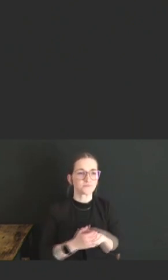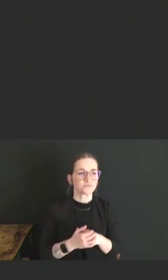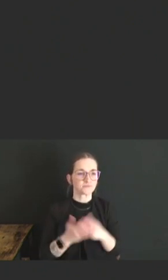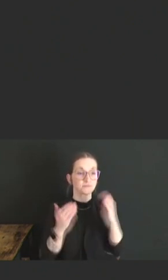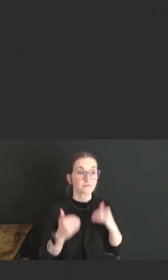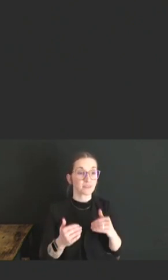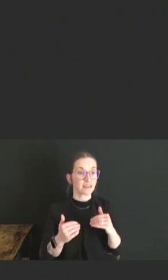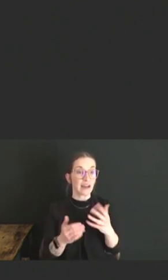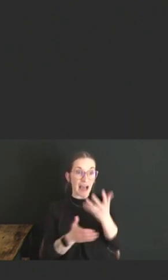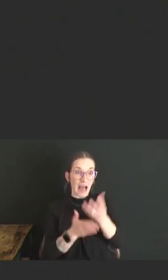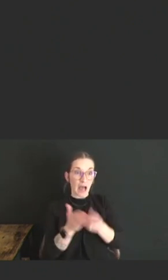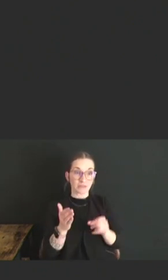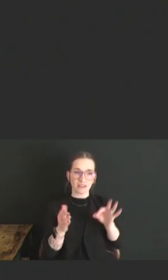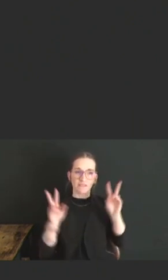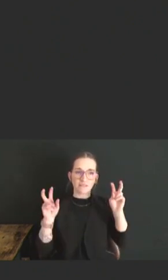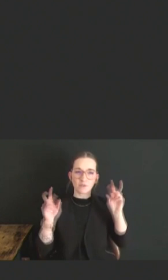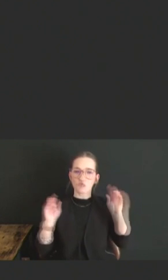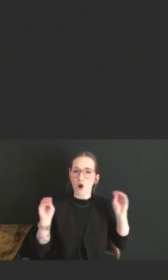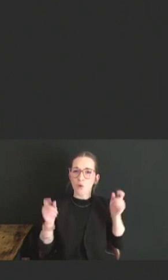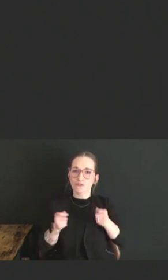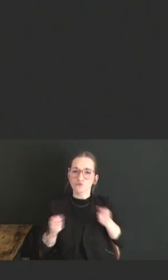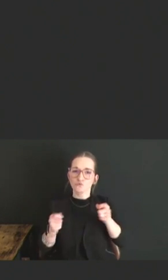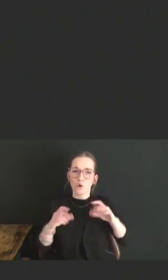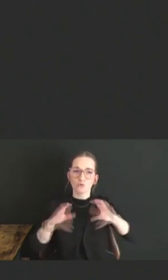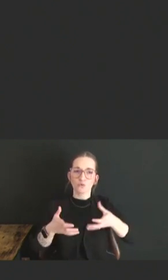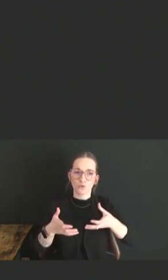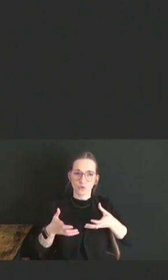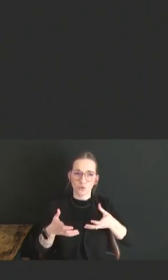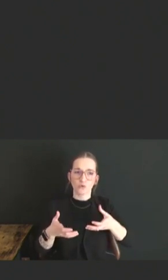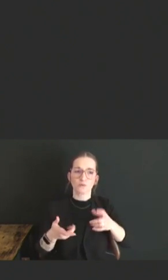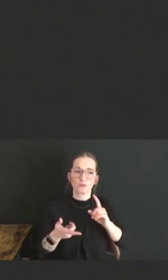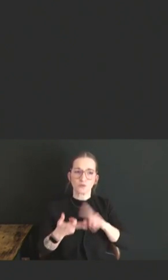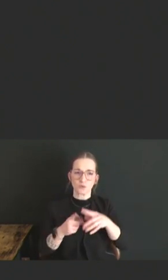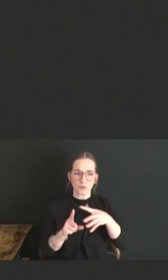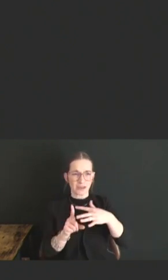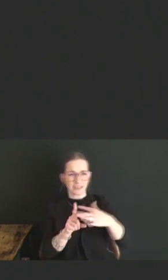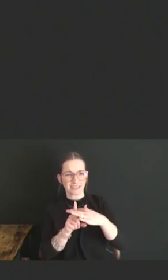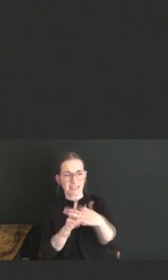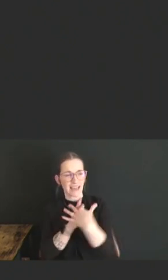of any control group to contextualize self-reports of ongoing patient symptoms.